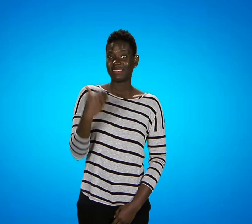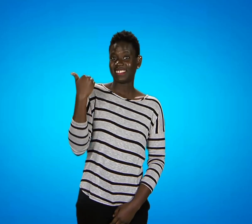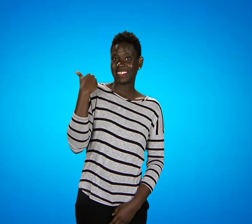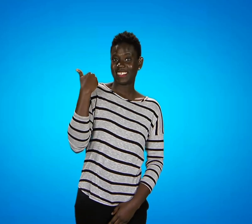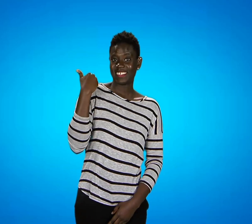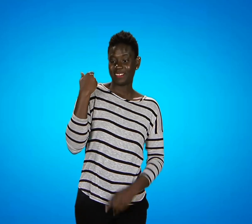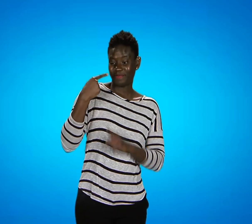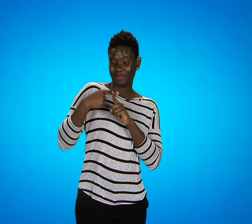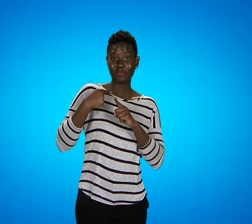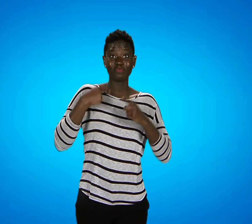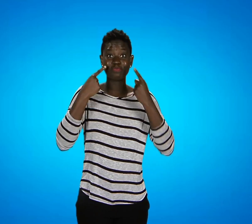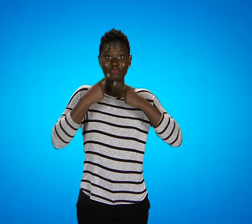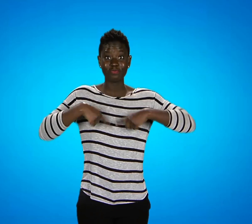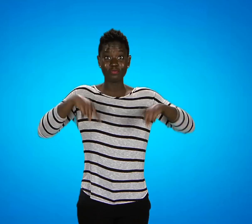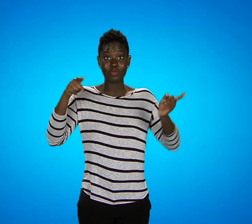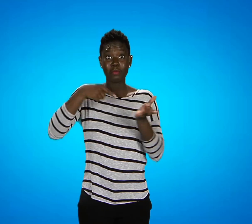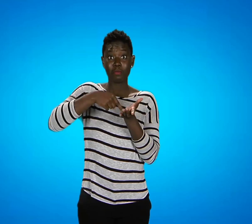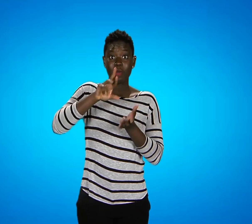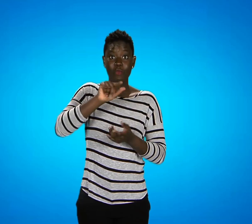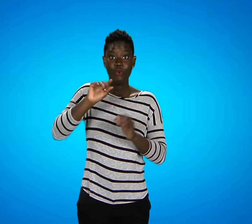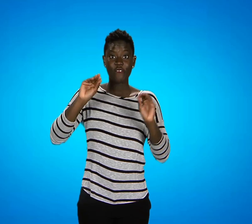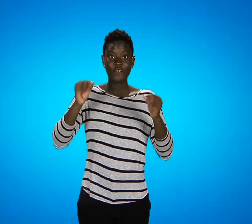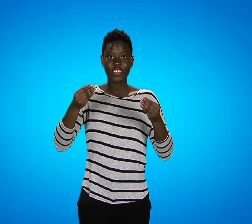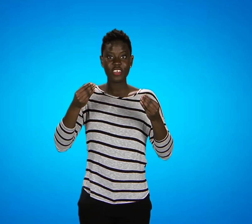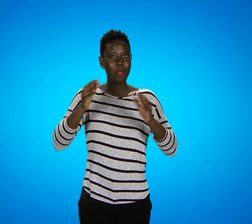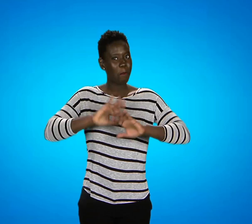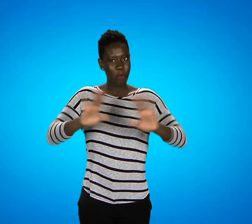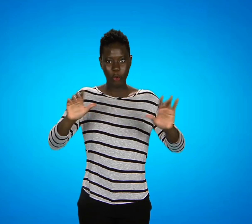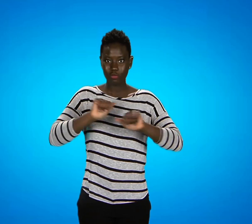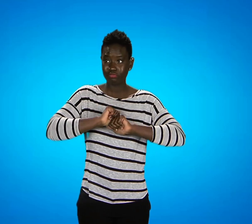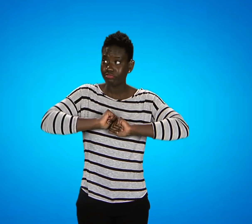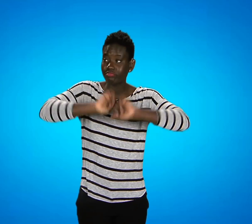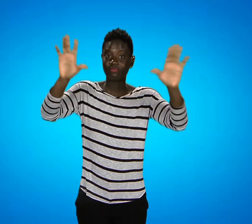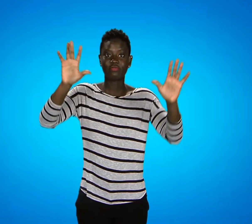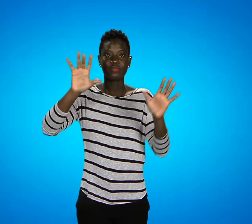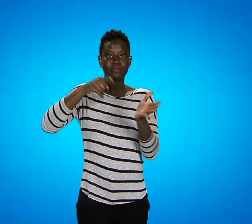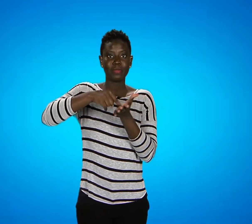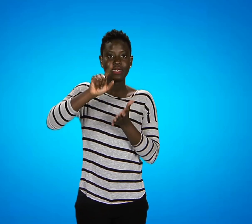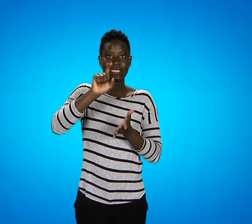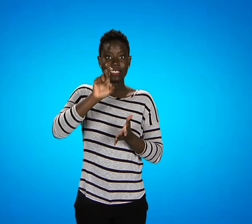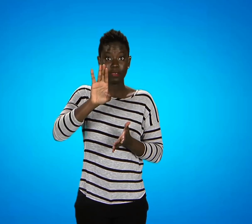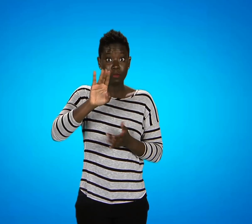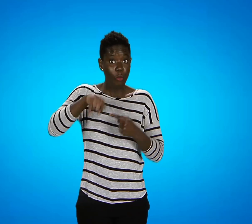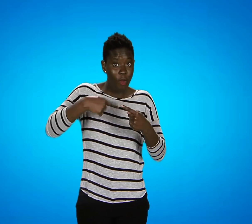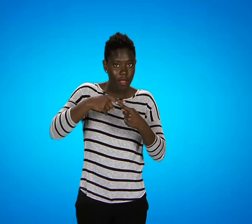As mentioned last month, the Payroll Office will no longer issue pay stubs,